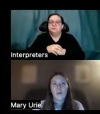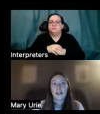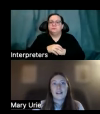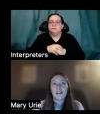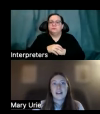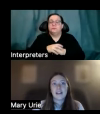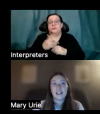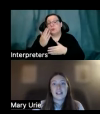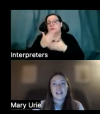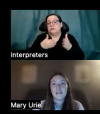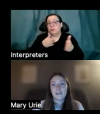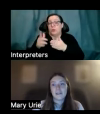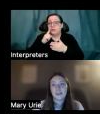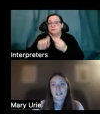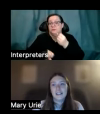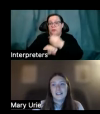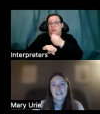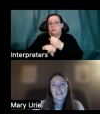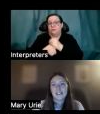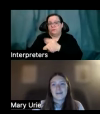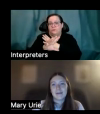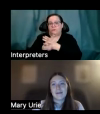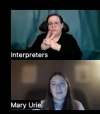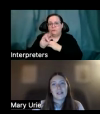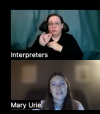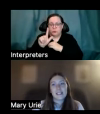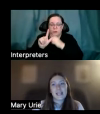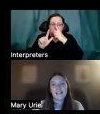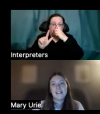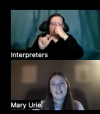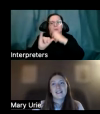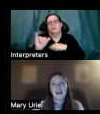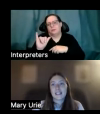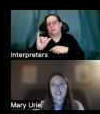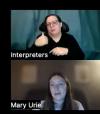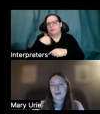ways of advocating virtually, like we said, contacting people